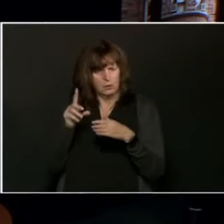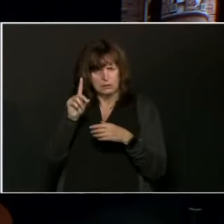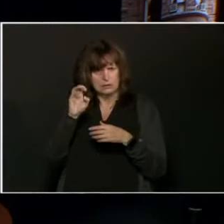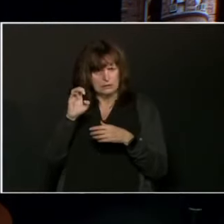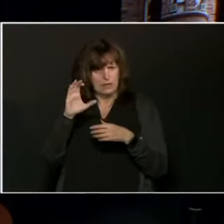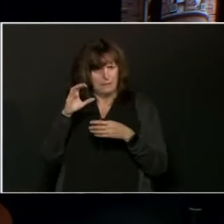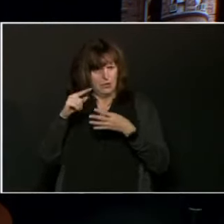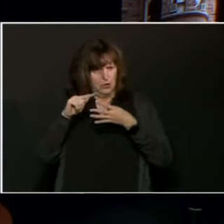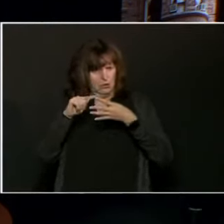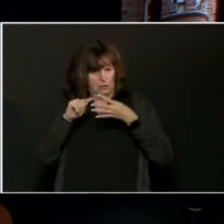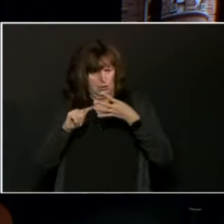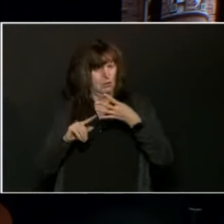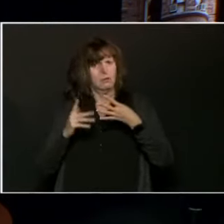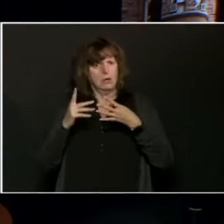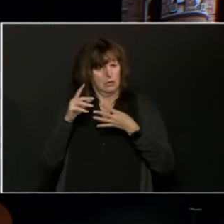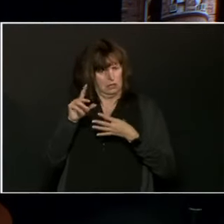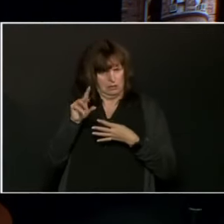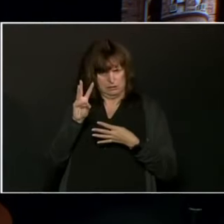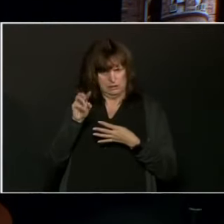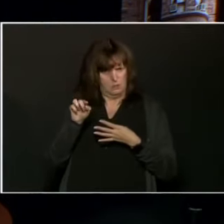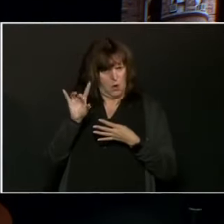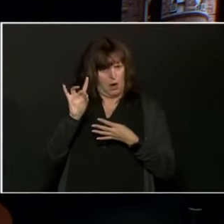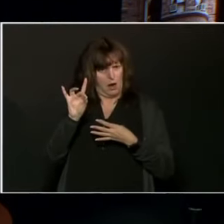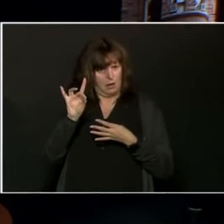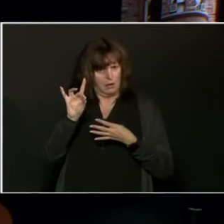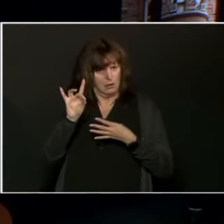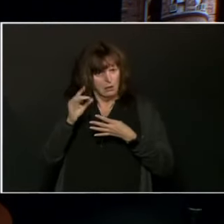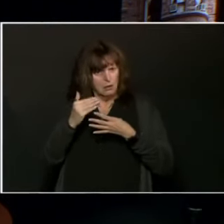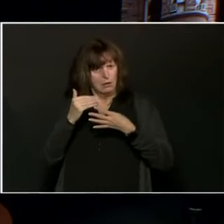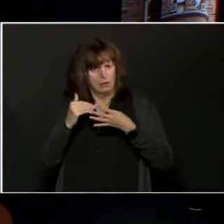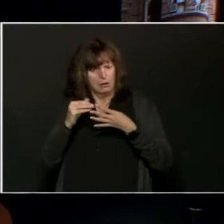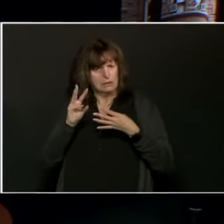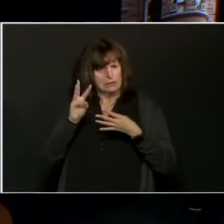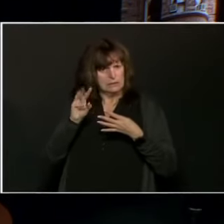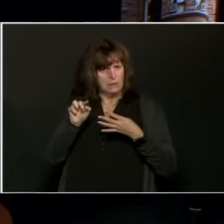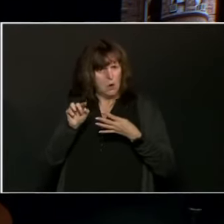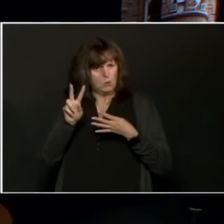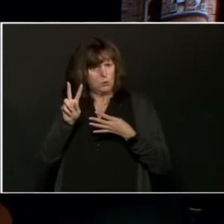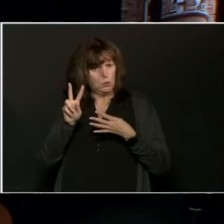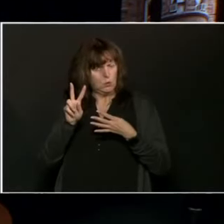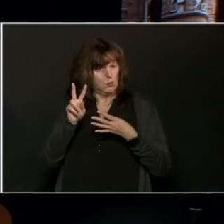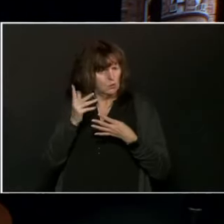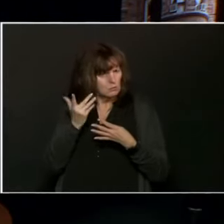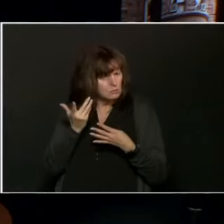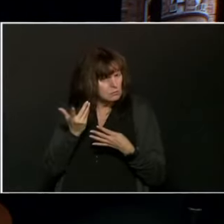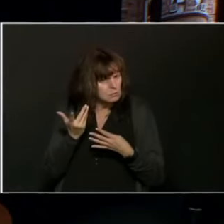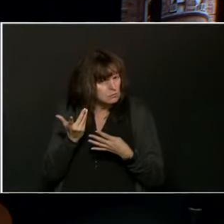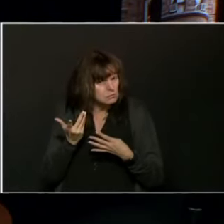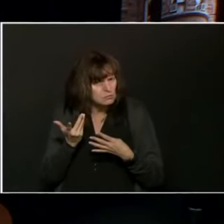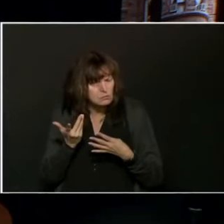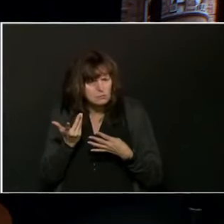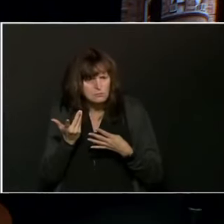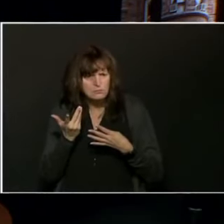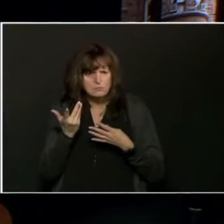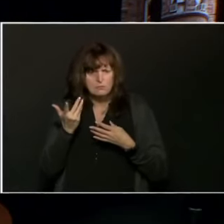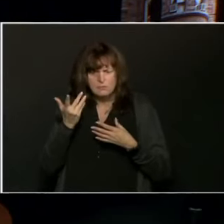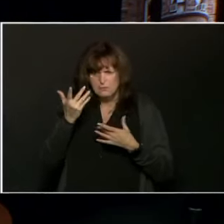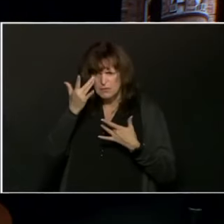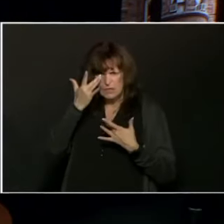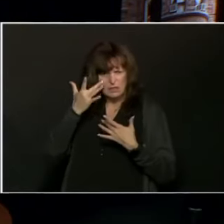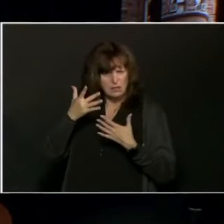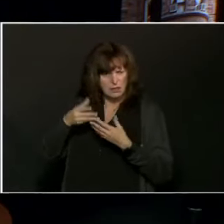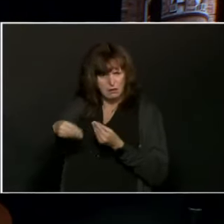SIGNIFICANT GOING FROM ONE WEEK